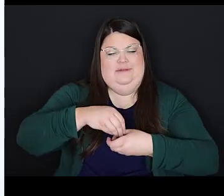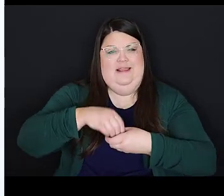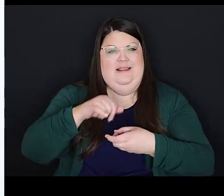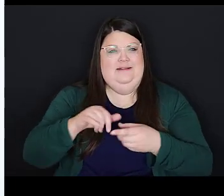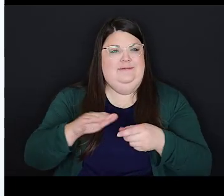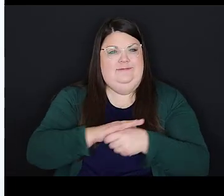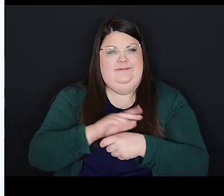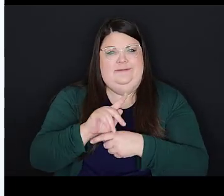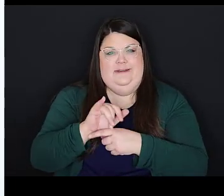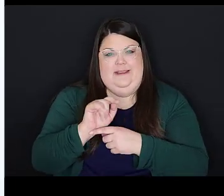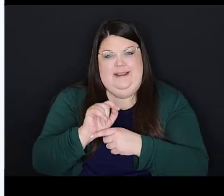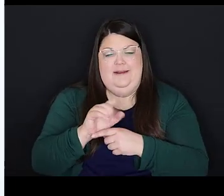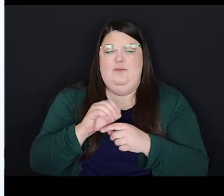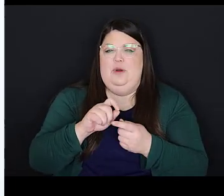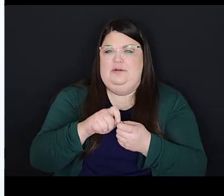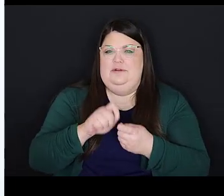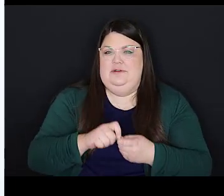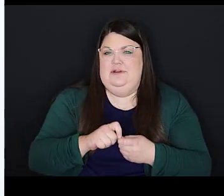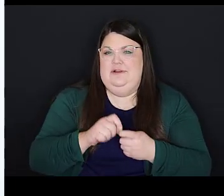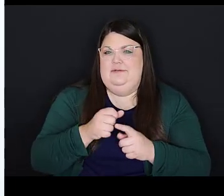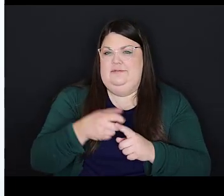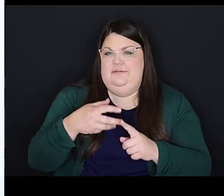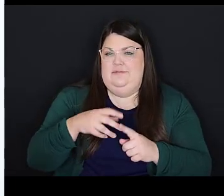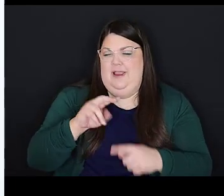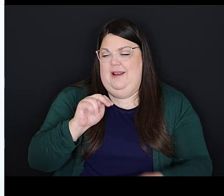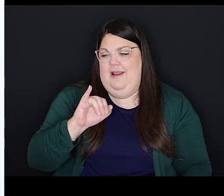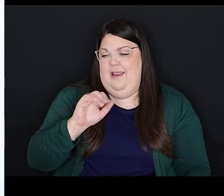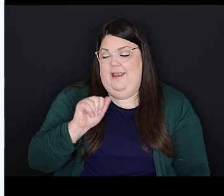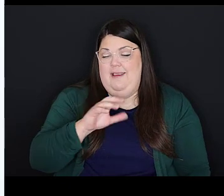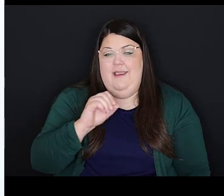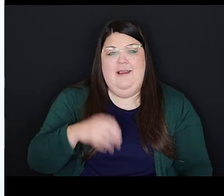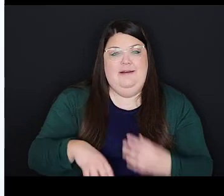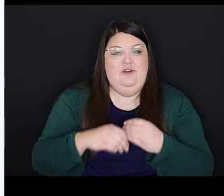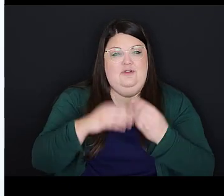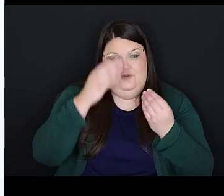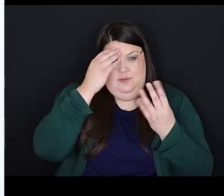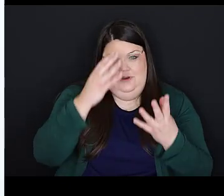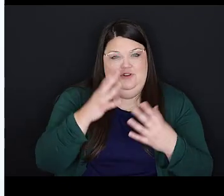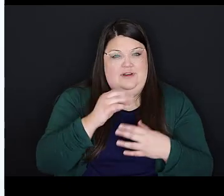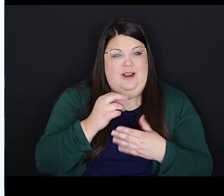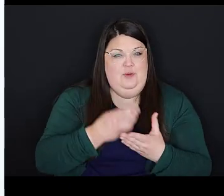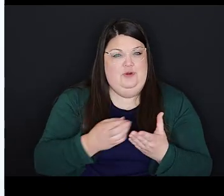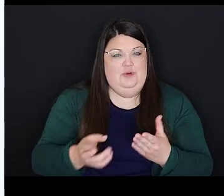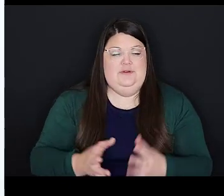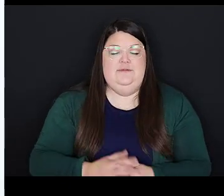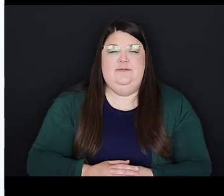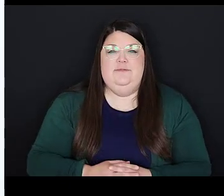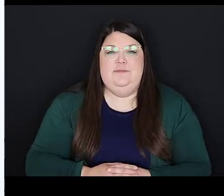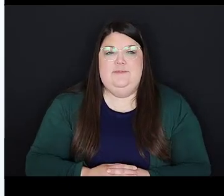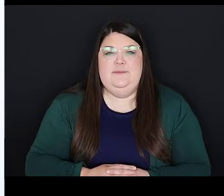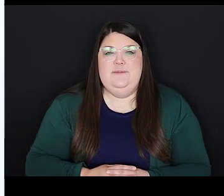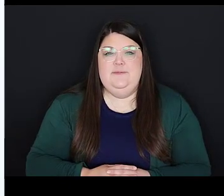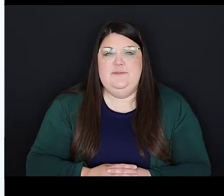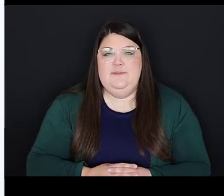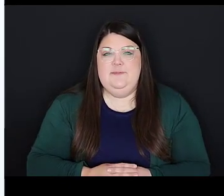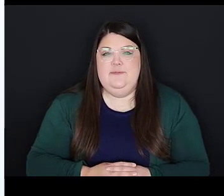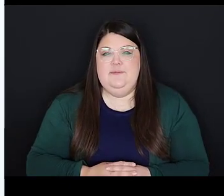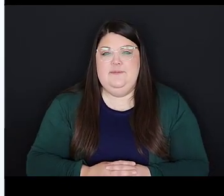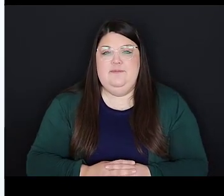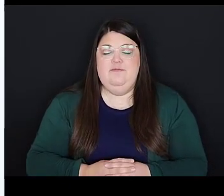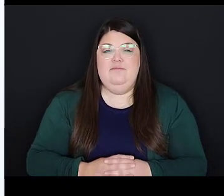a more detailed review of the NIA, and additional information and resources.